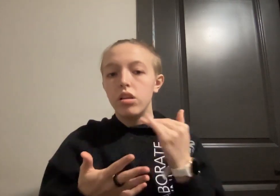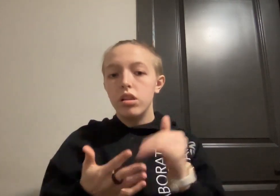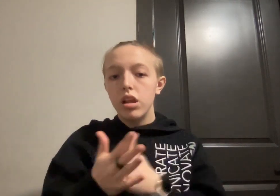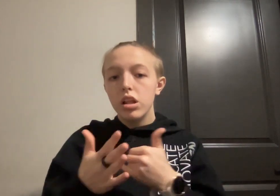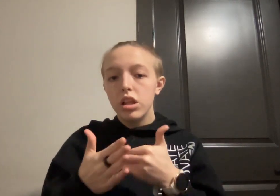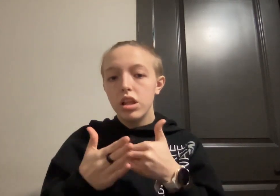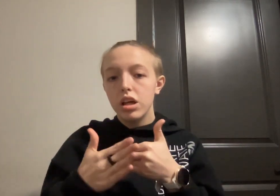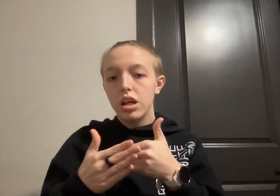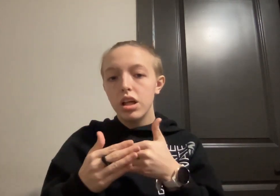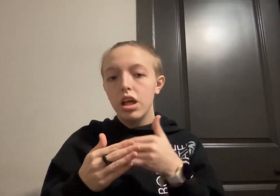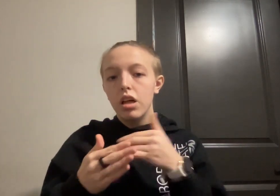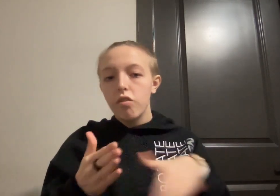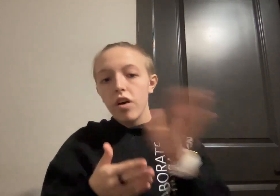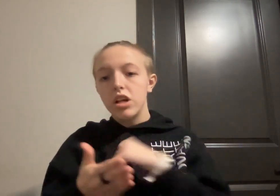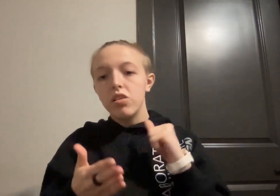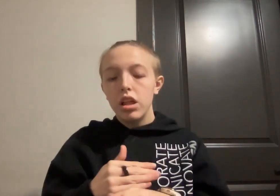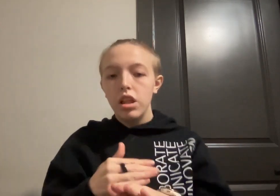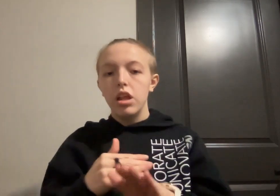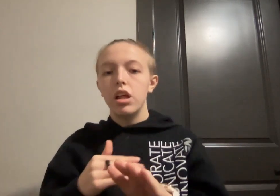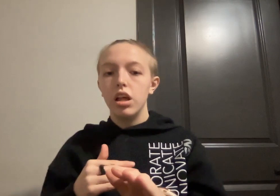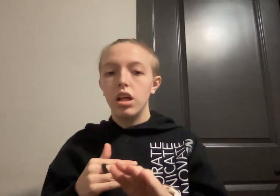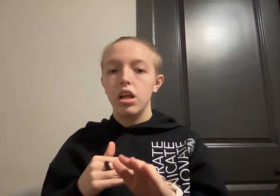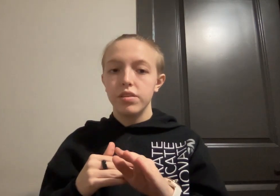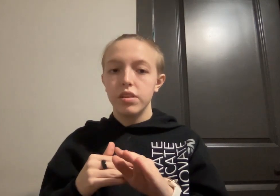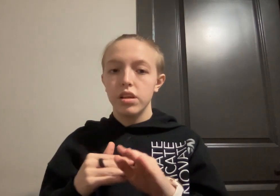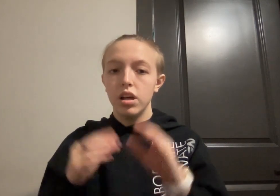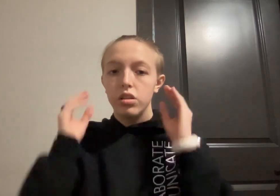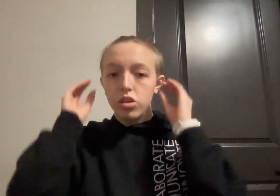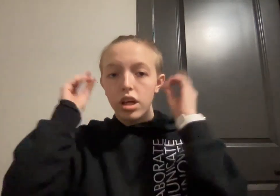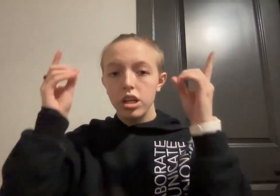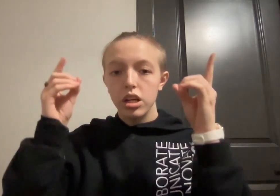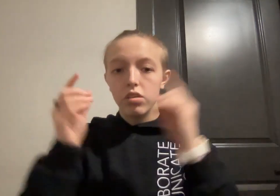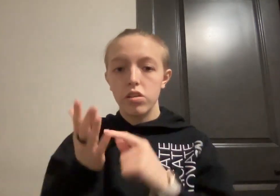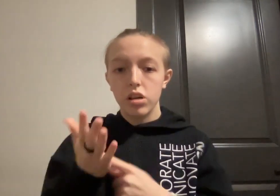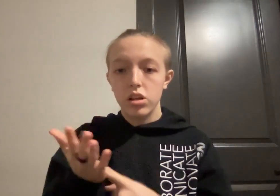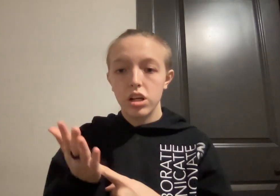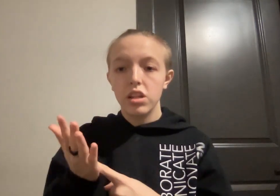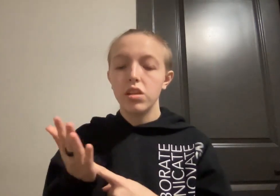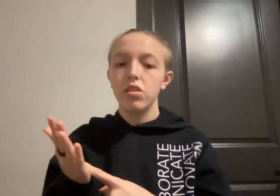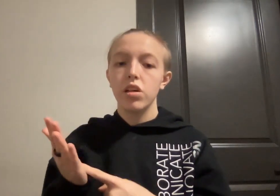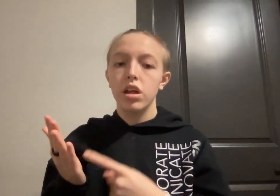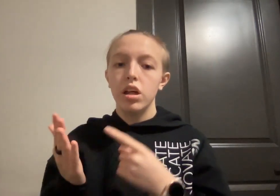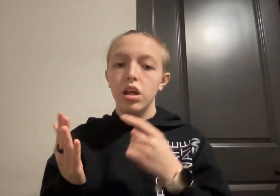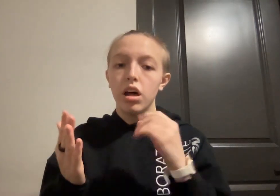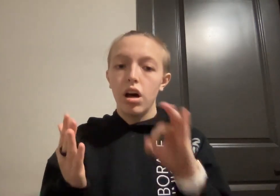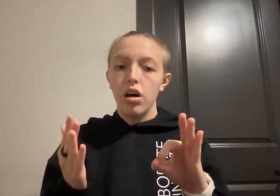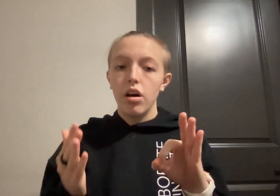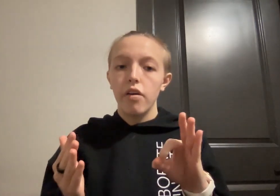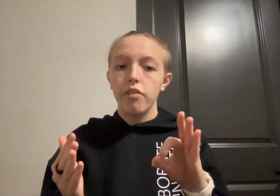nearly erased in education discussions of